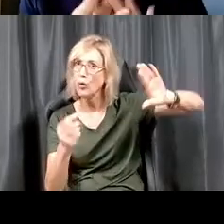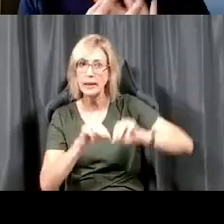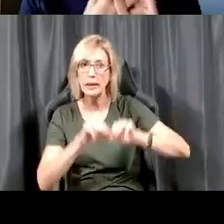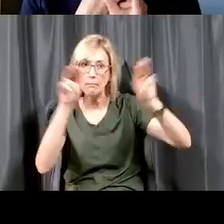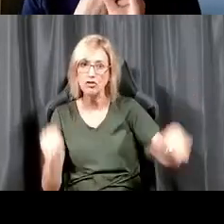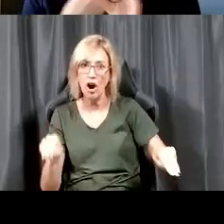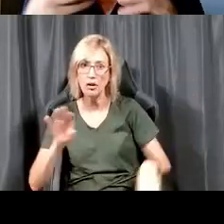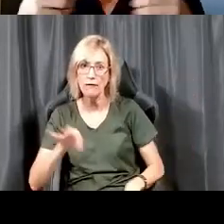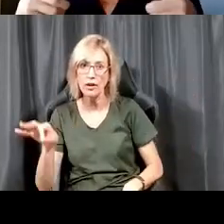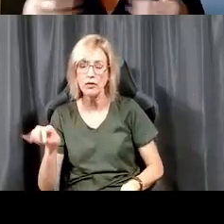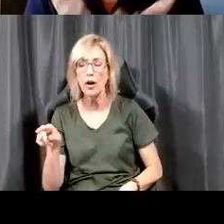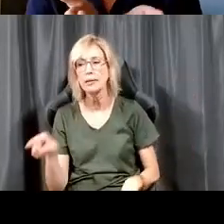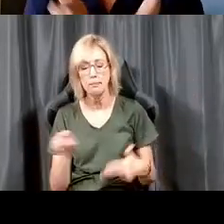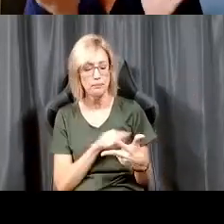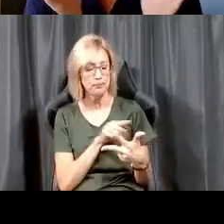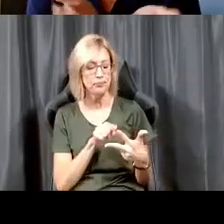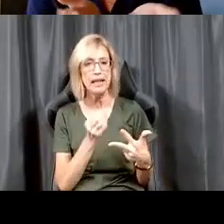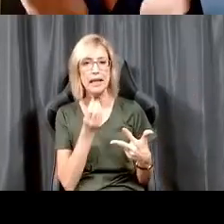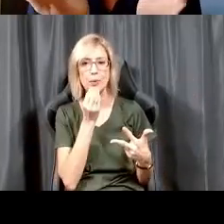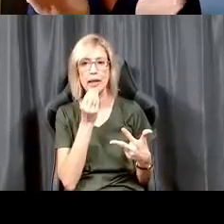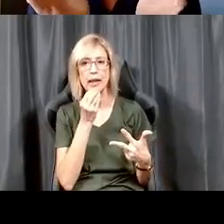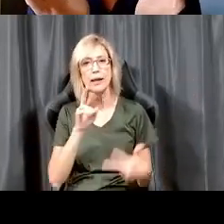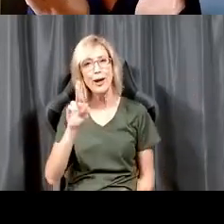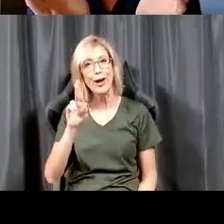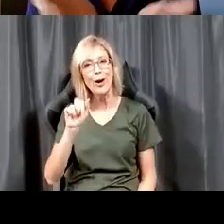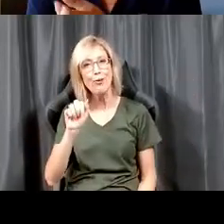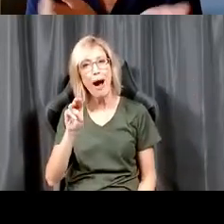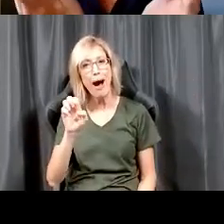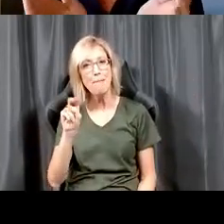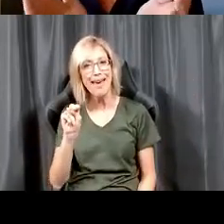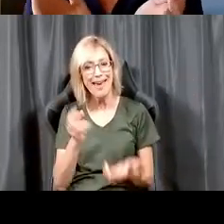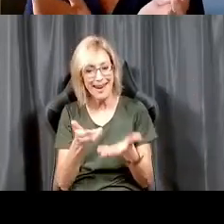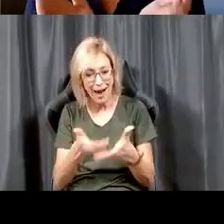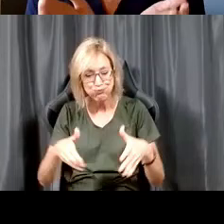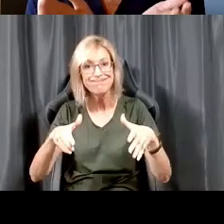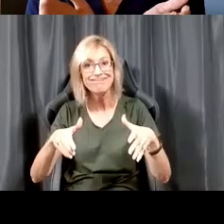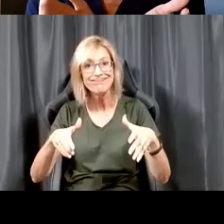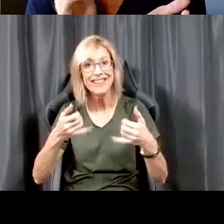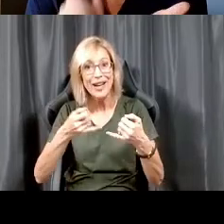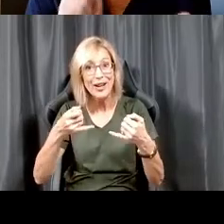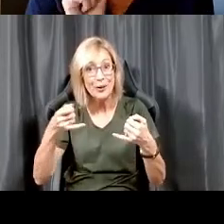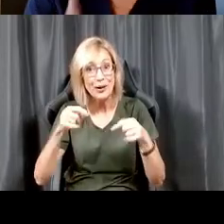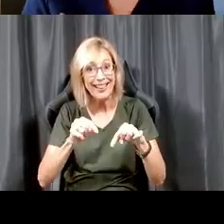He would eat the Ramen bowl, the noodle from inside there, but only dry.